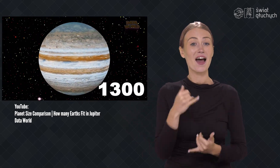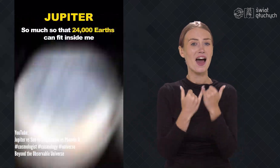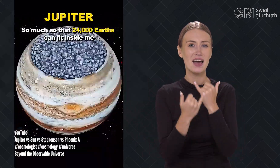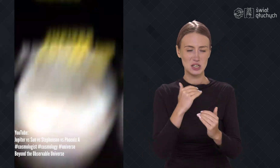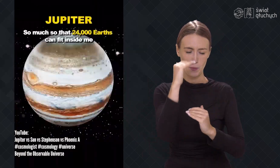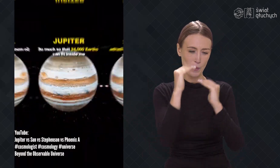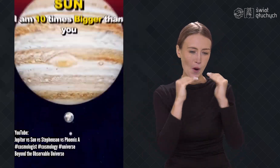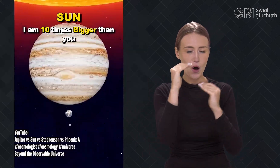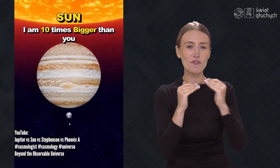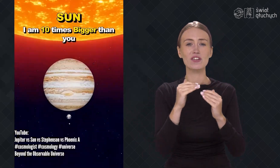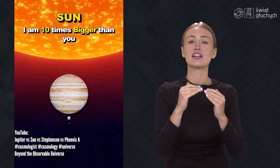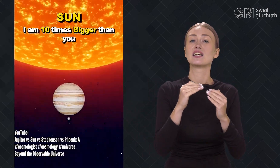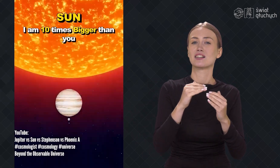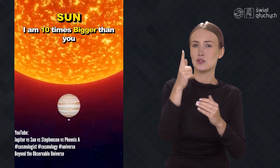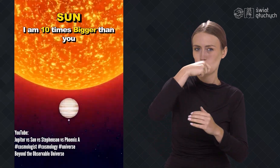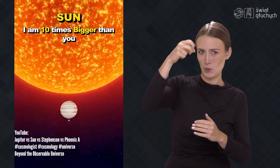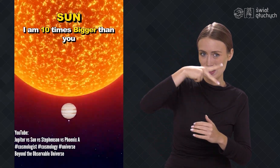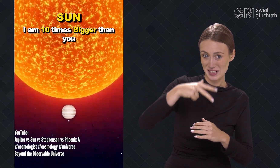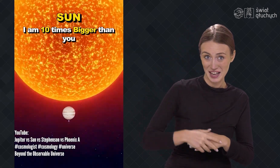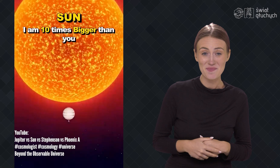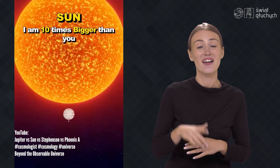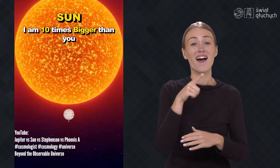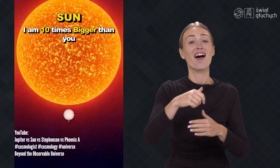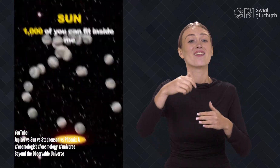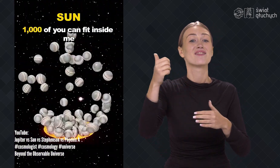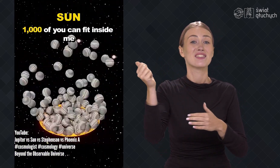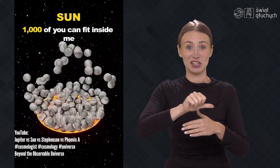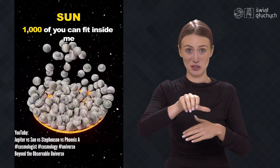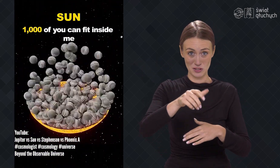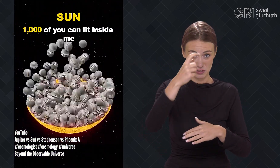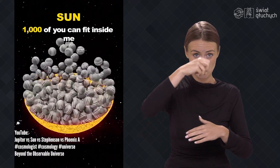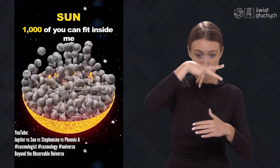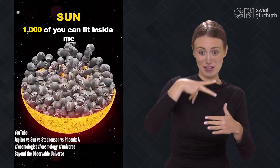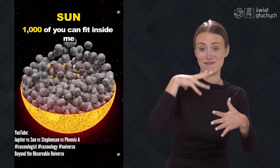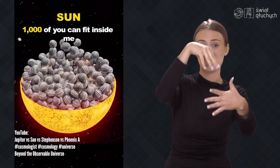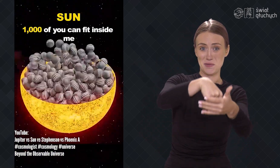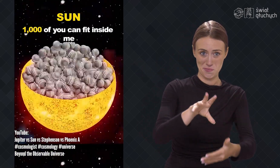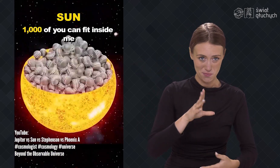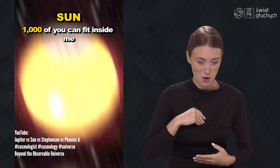• But if we compare it to the Sun, then a thousand Jupiters could fit inside our star.